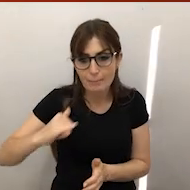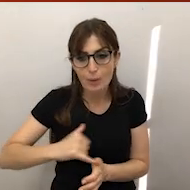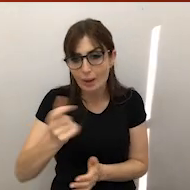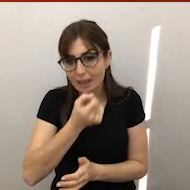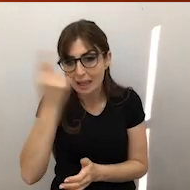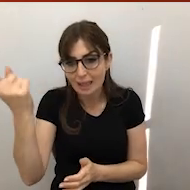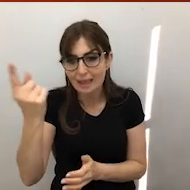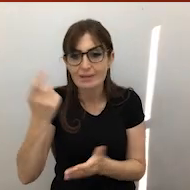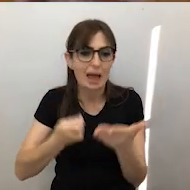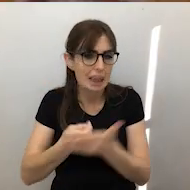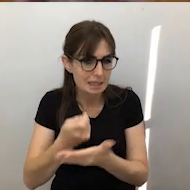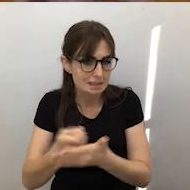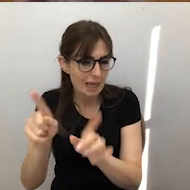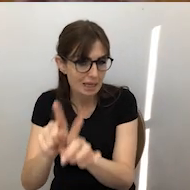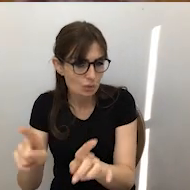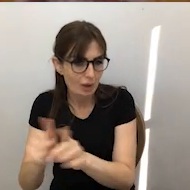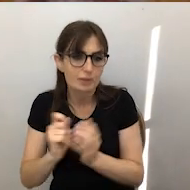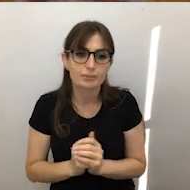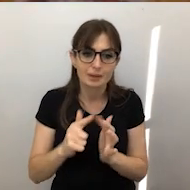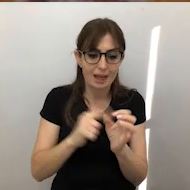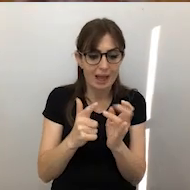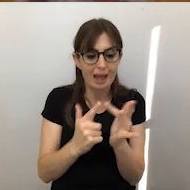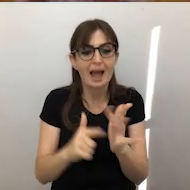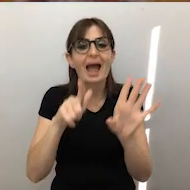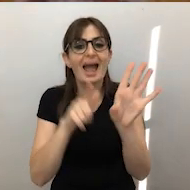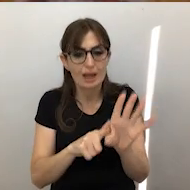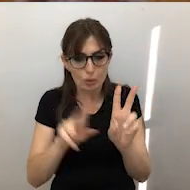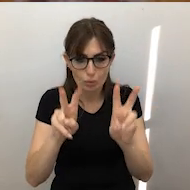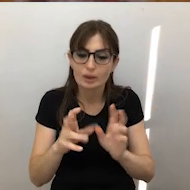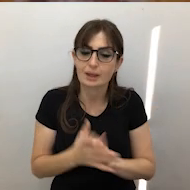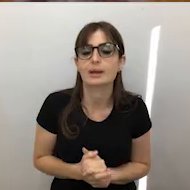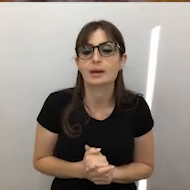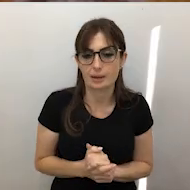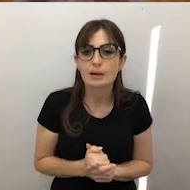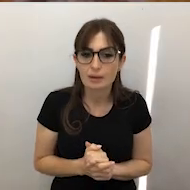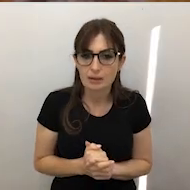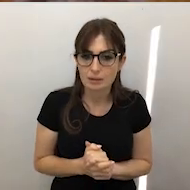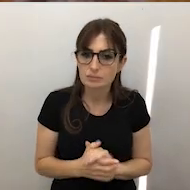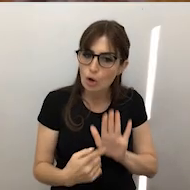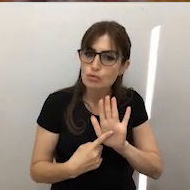and lease liabilities. Equity, sometimes called an accumulated surplus or reserves, represents